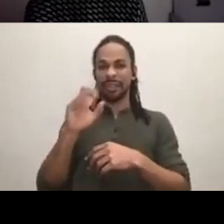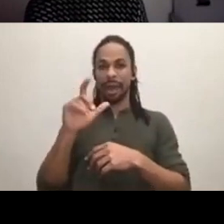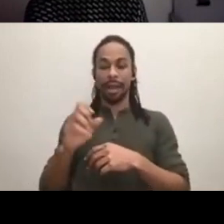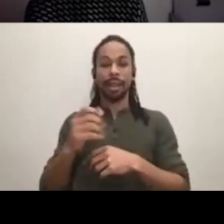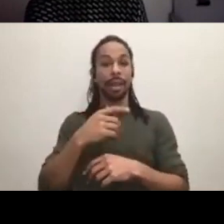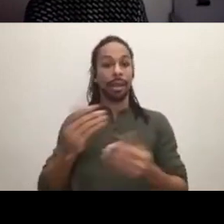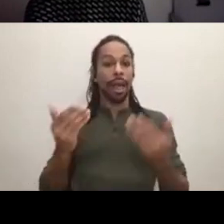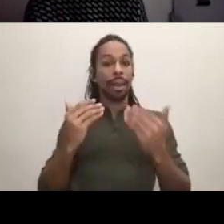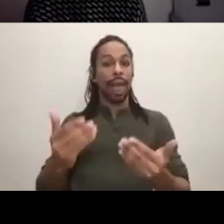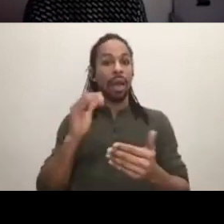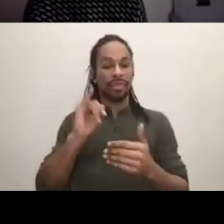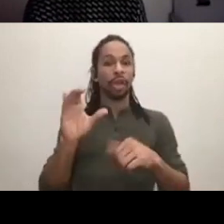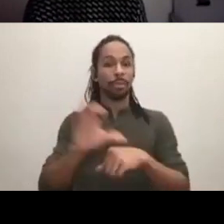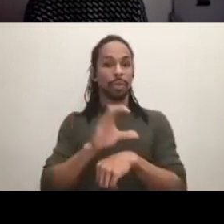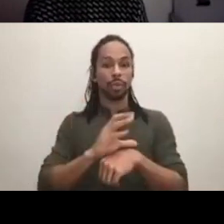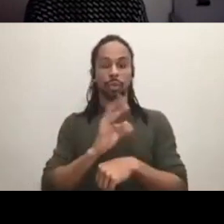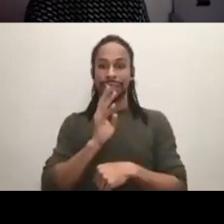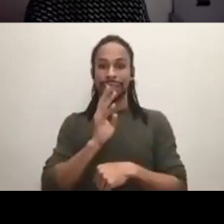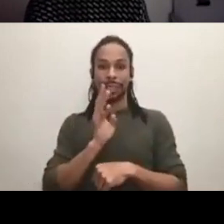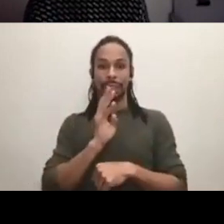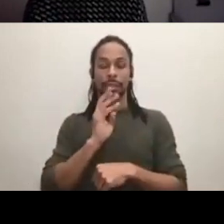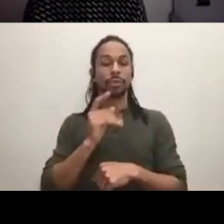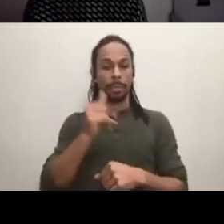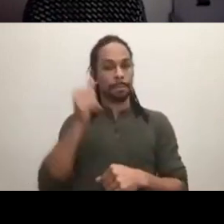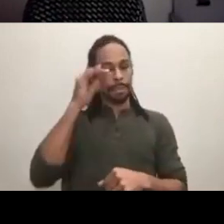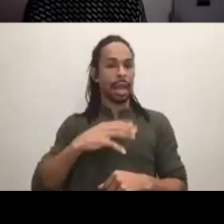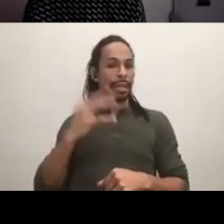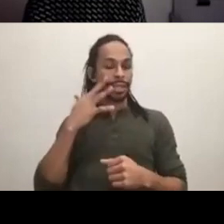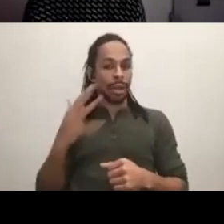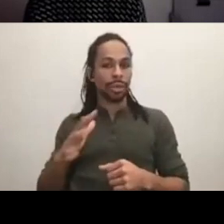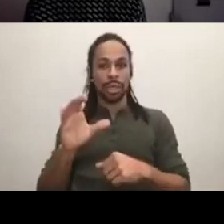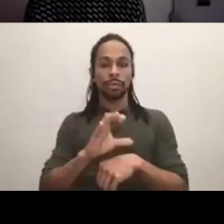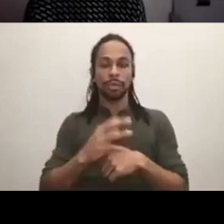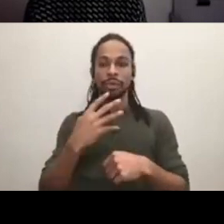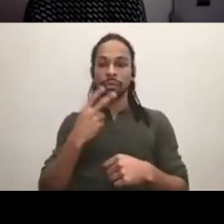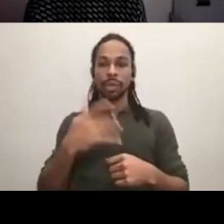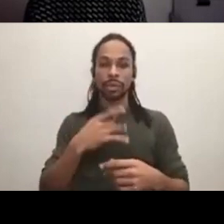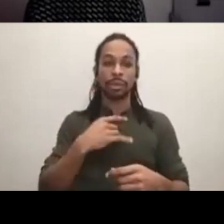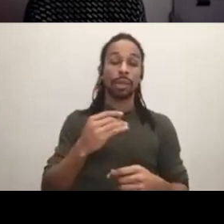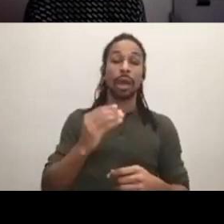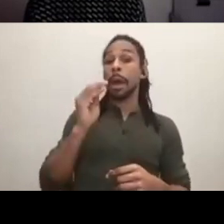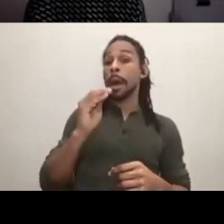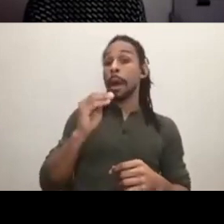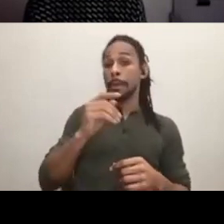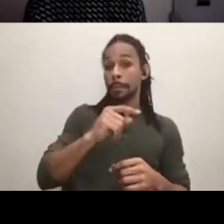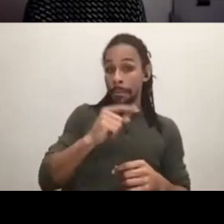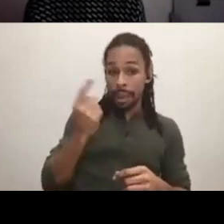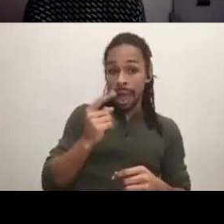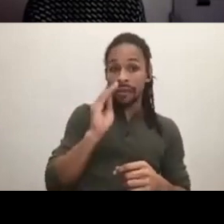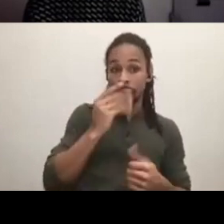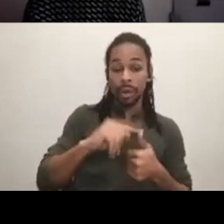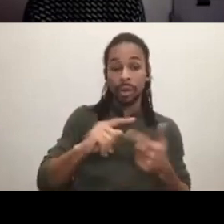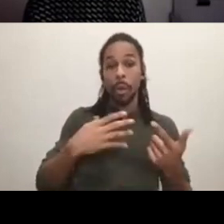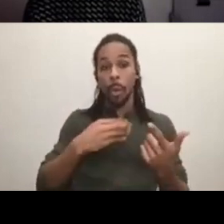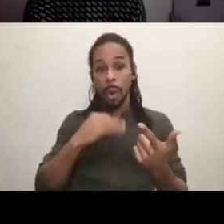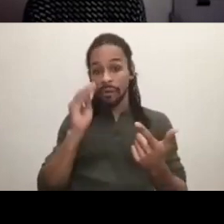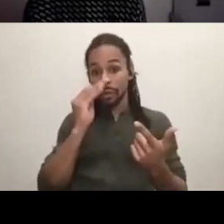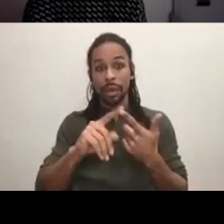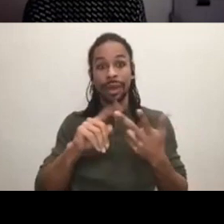it's in the works at some point. Coming someday. And then also Jen wrote "beautiful music and